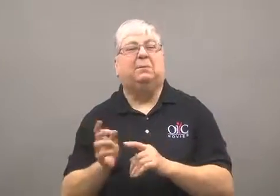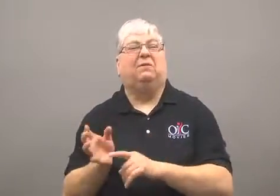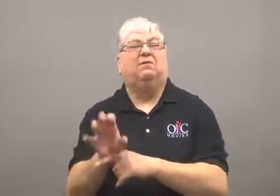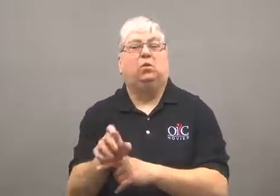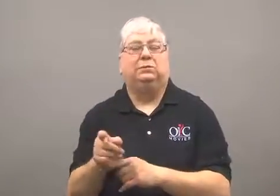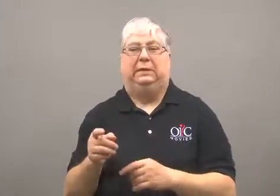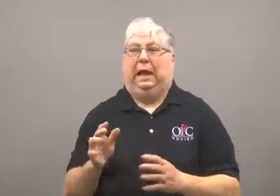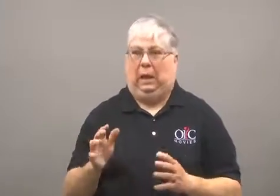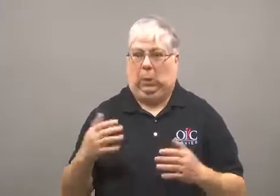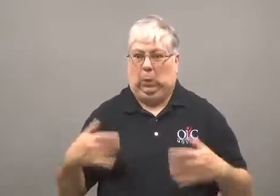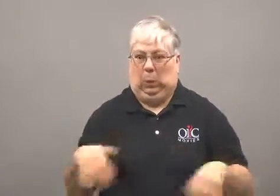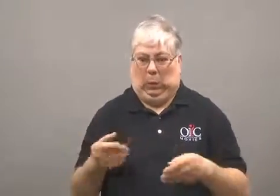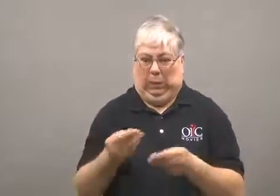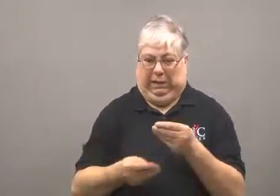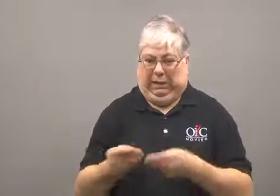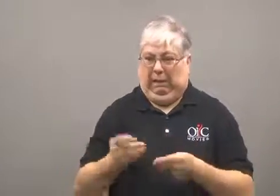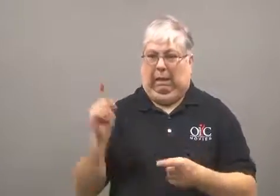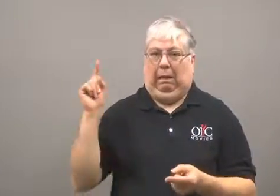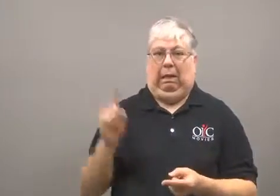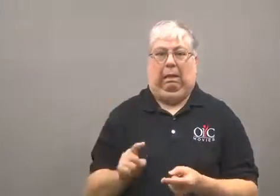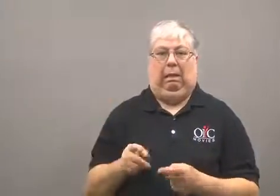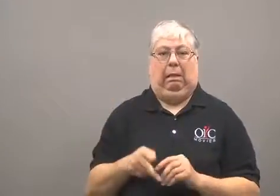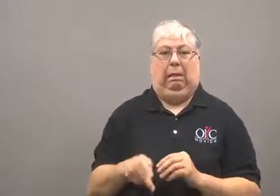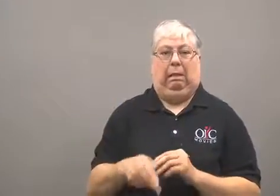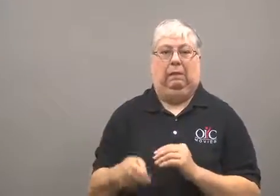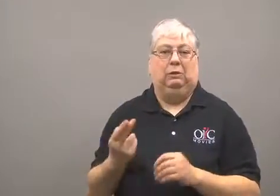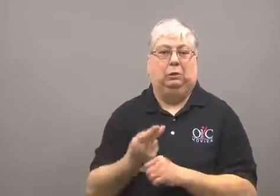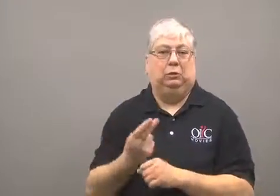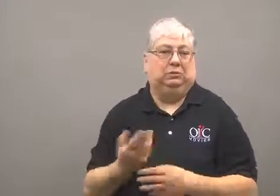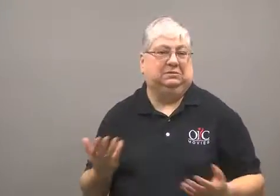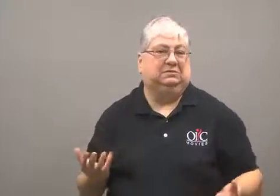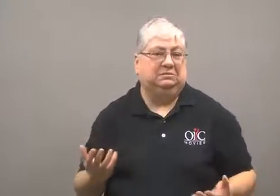That way, they may be motivated to use less water.